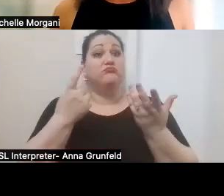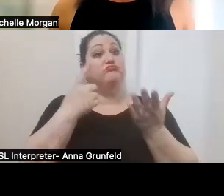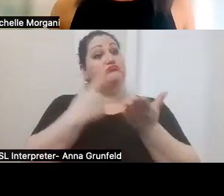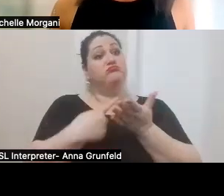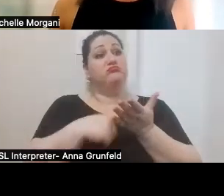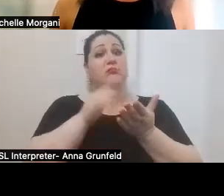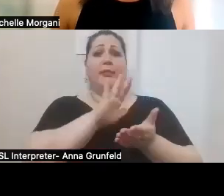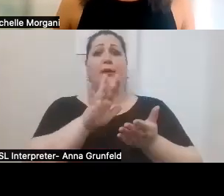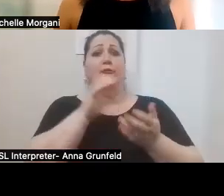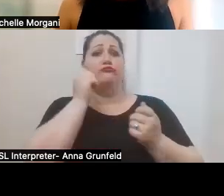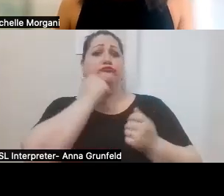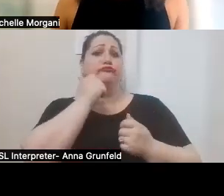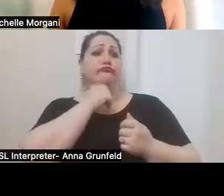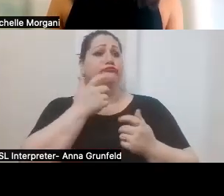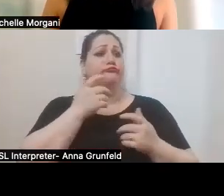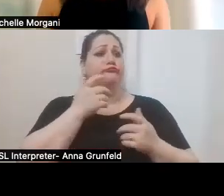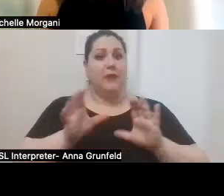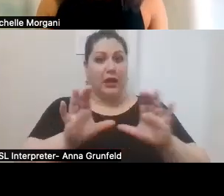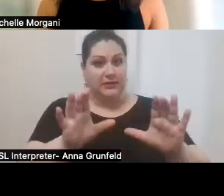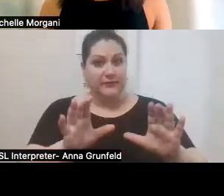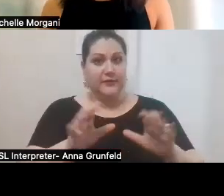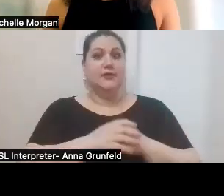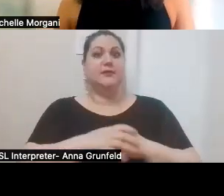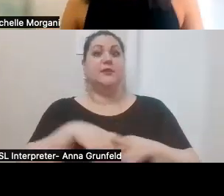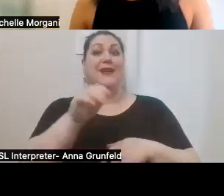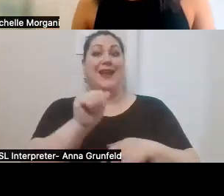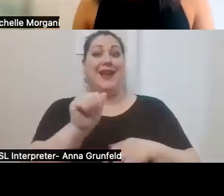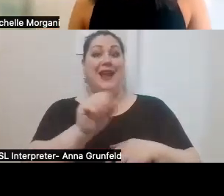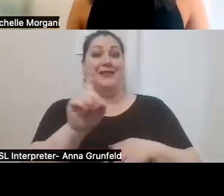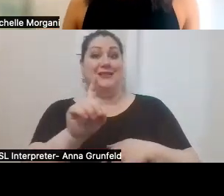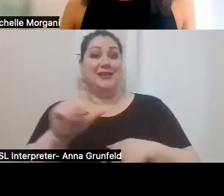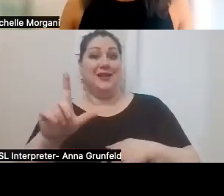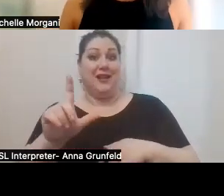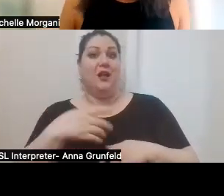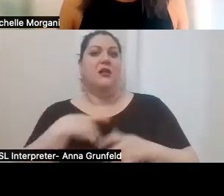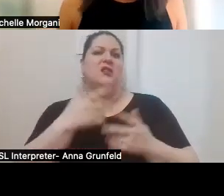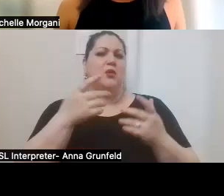So, we're talking about ADLs or activities of daily living and IADLs.